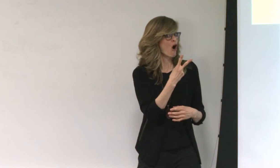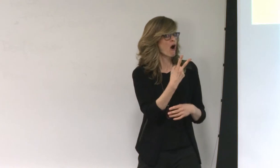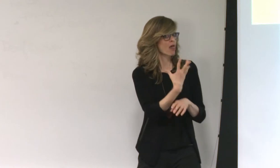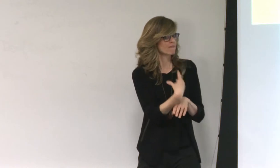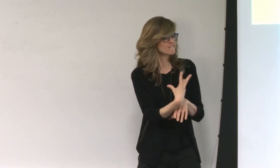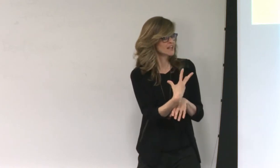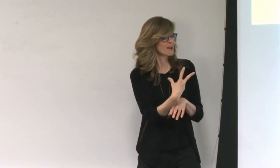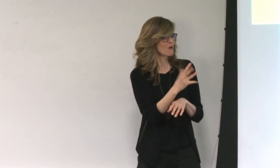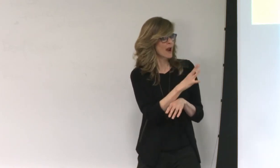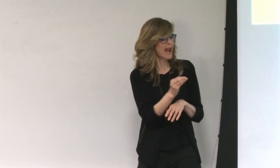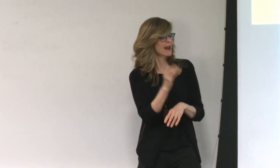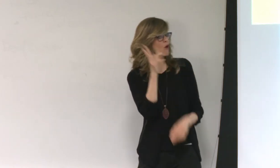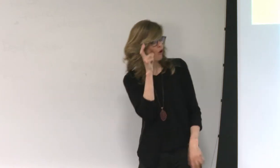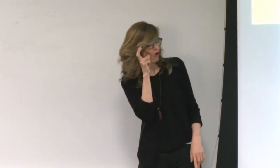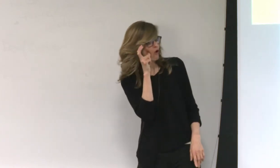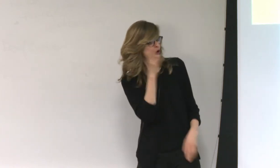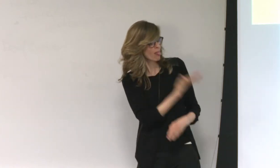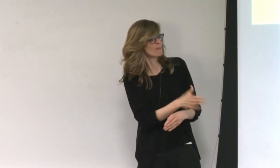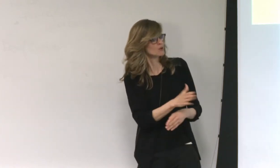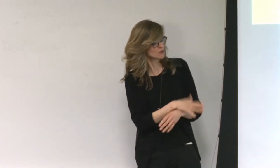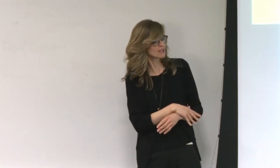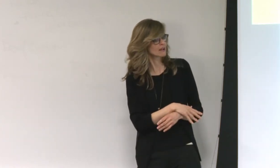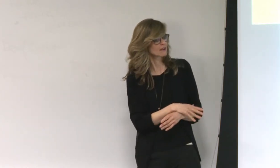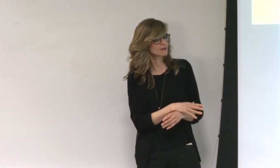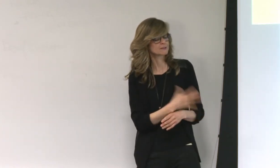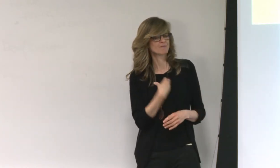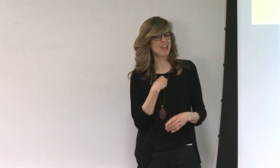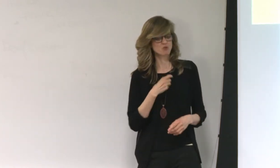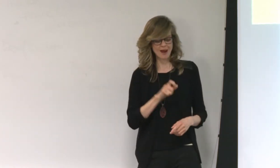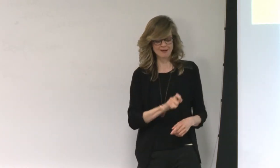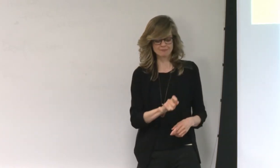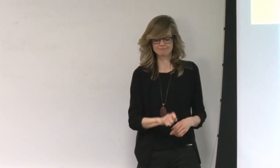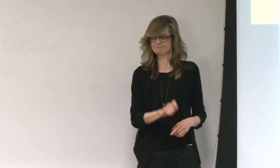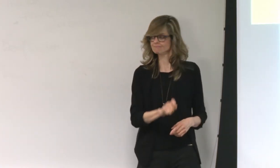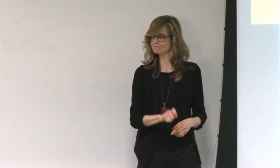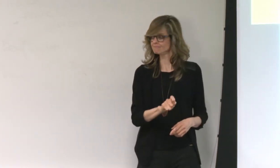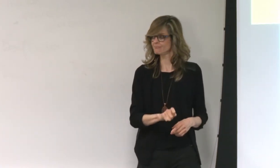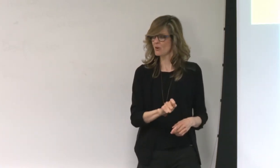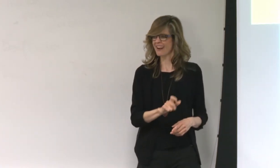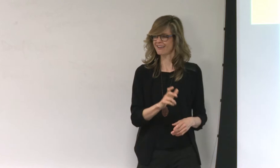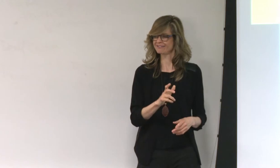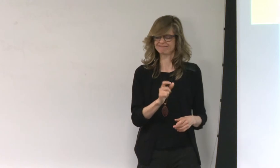AND 1/3 OF YOU SAW THE VIDEO WITH THE ACCOMPANYING MUSIC,